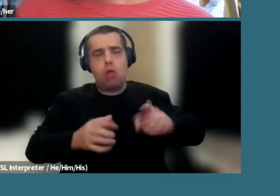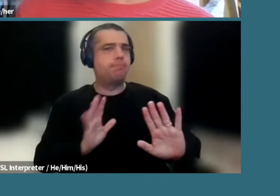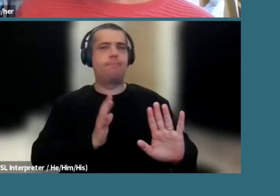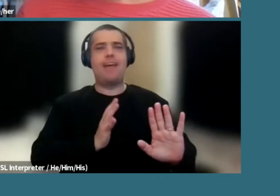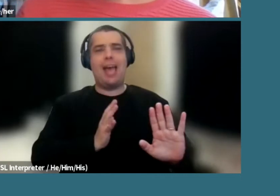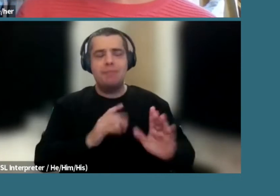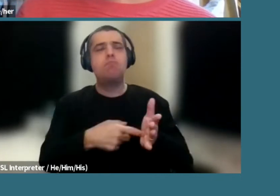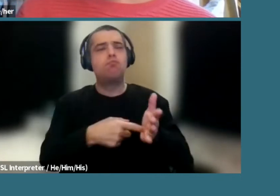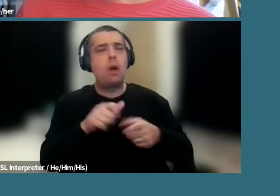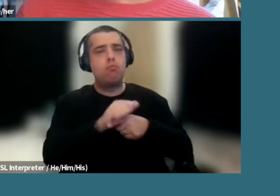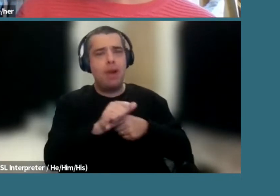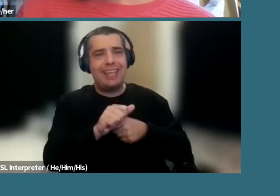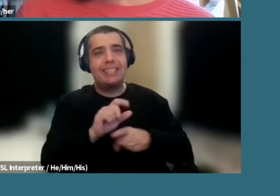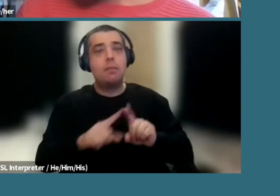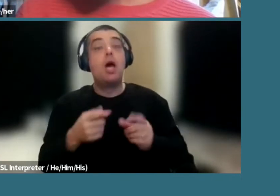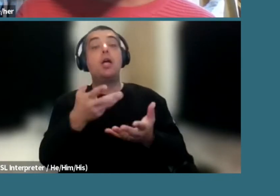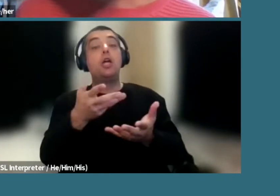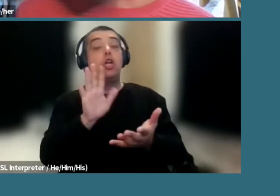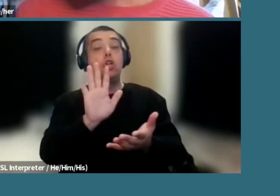And what you really want to say, to think,